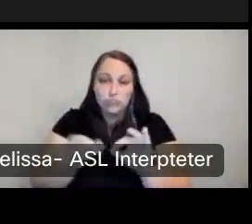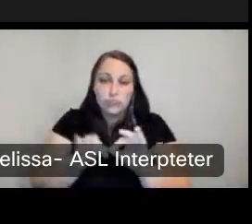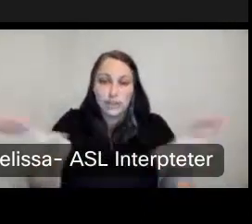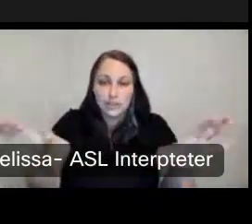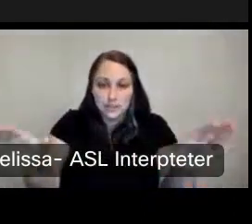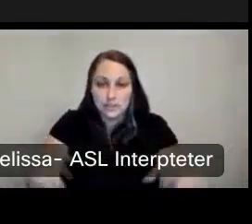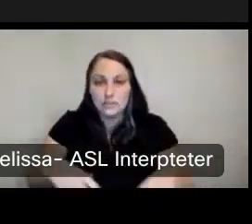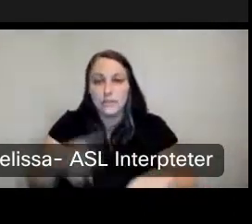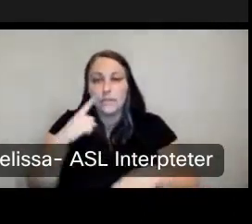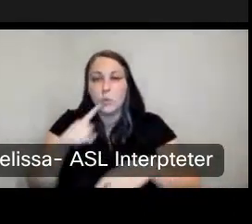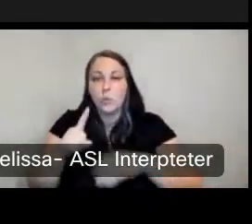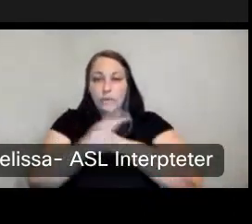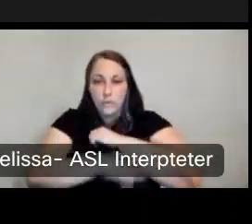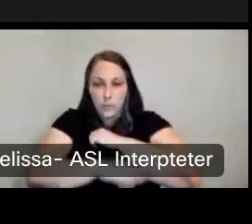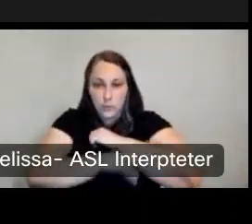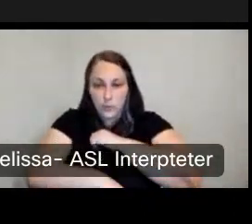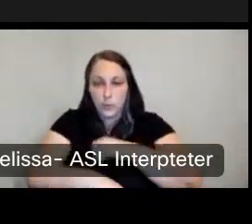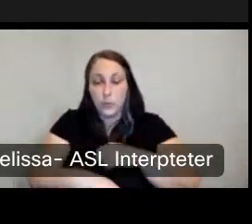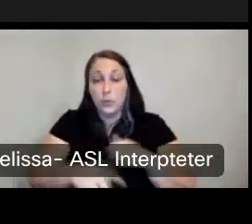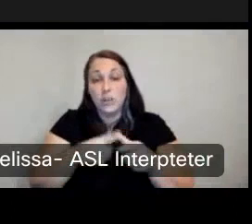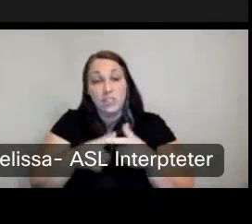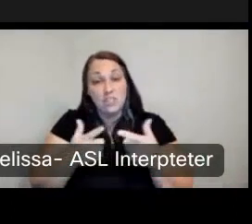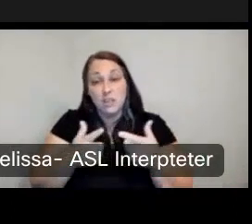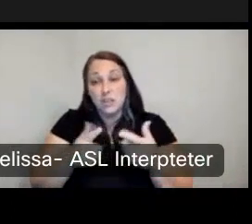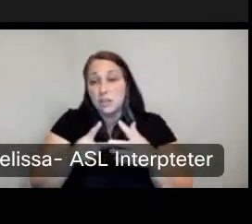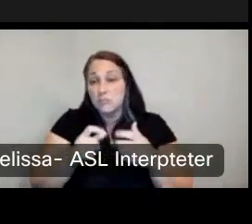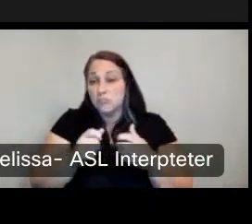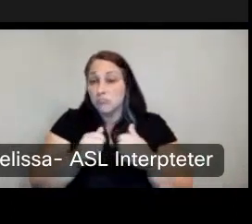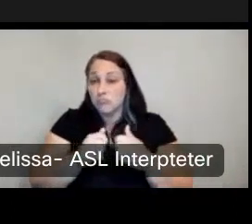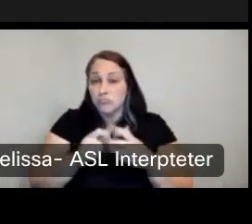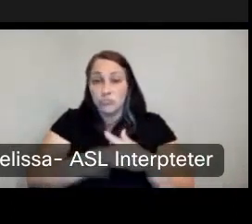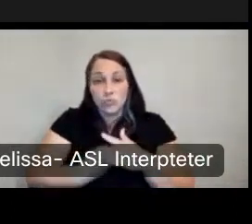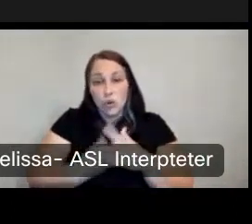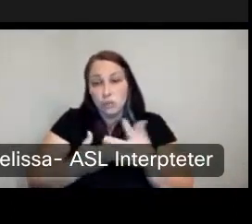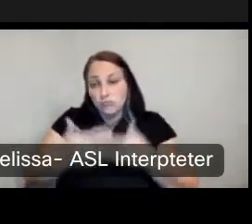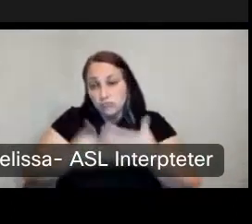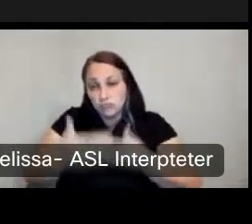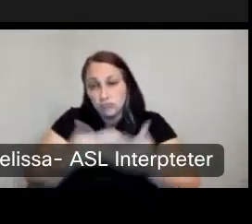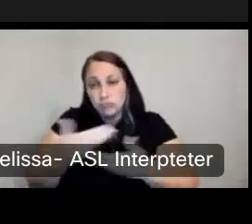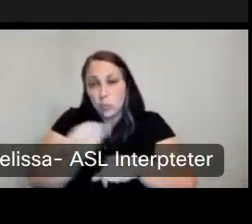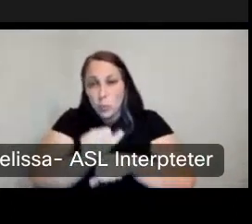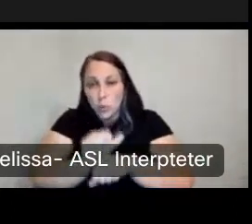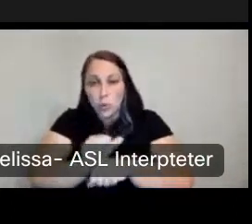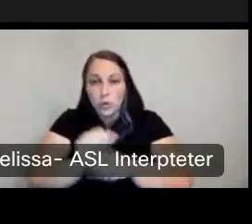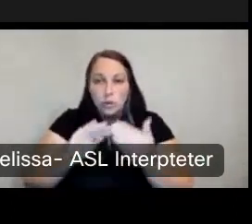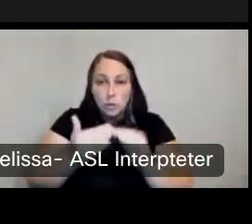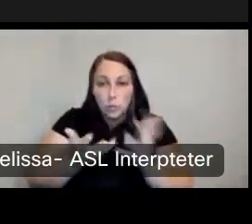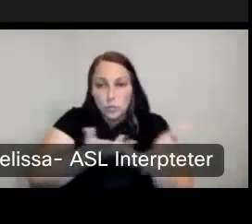and then we'll move to work with the community on the implementation of the set of proposals